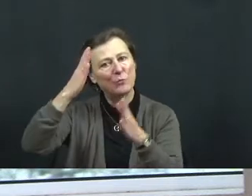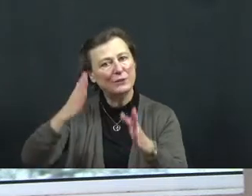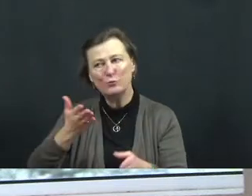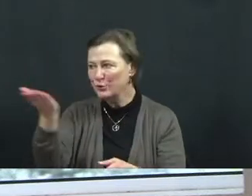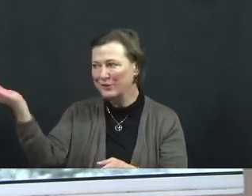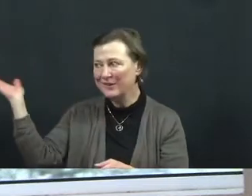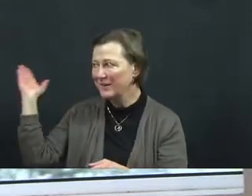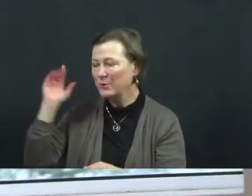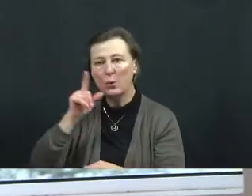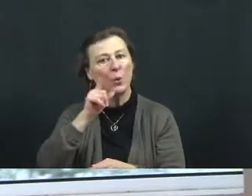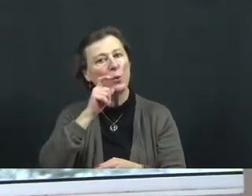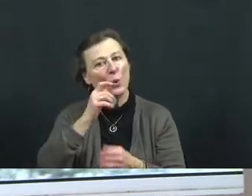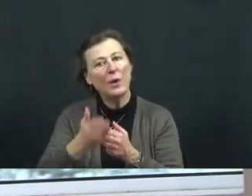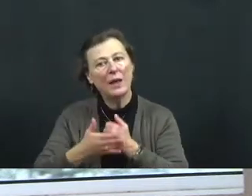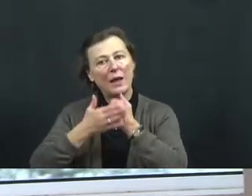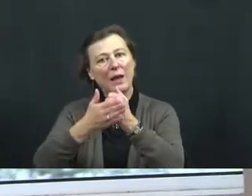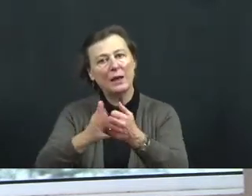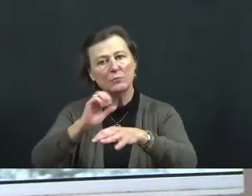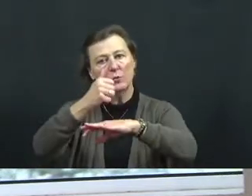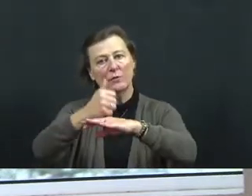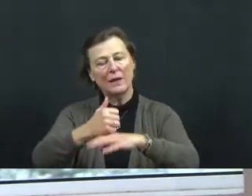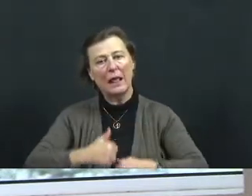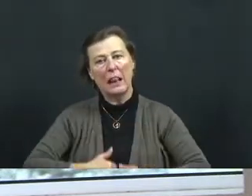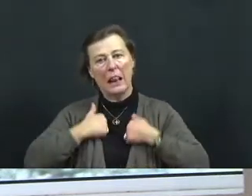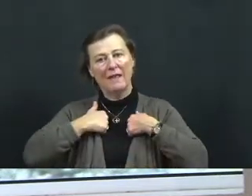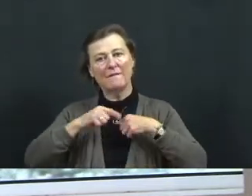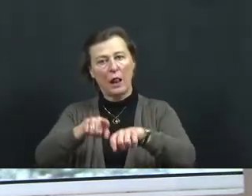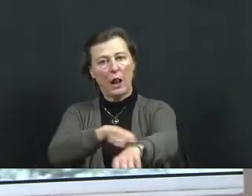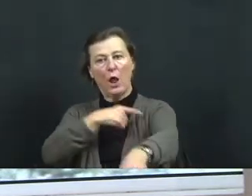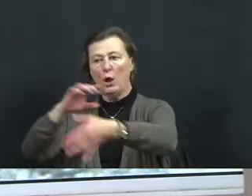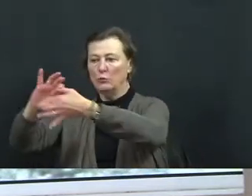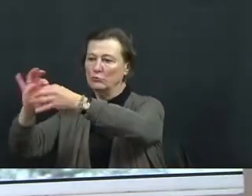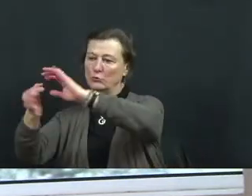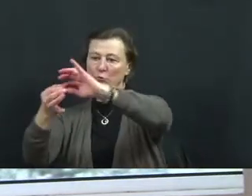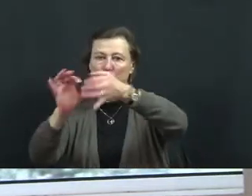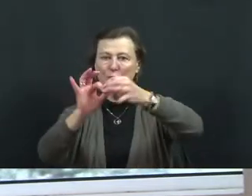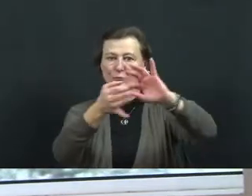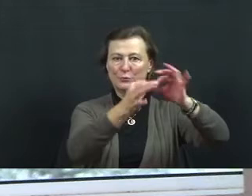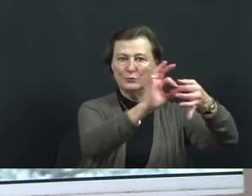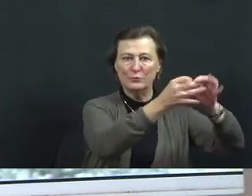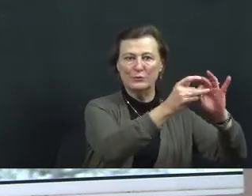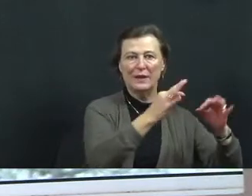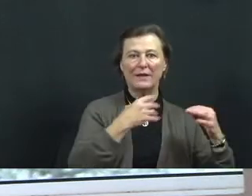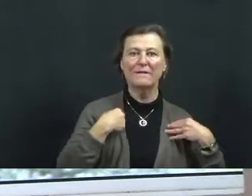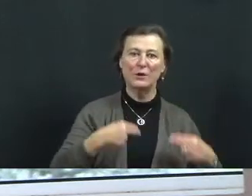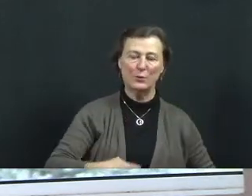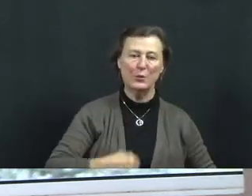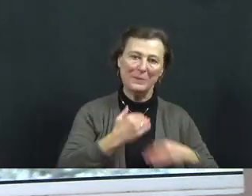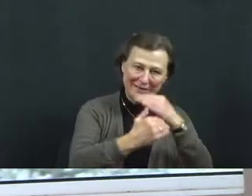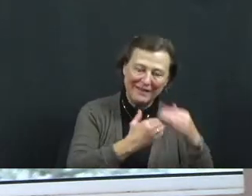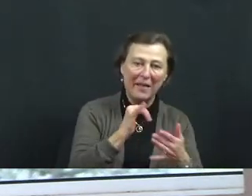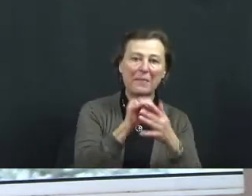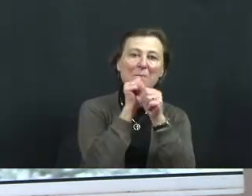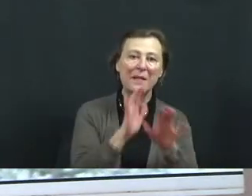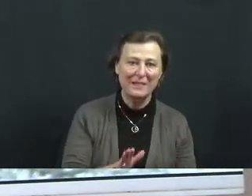all those who helped create a lifelong chain of human kindness that has blessed you.